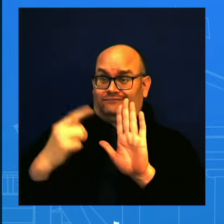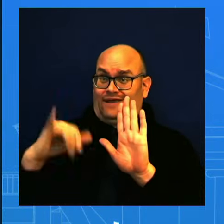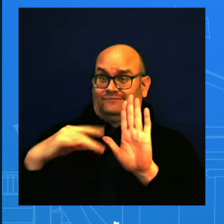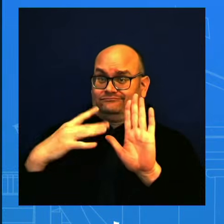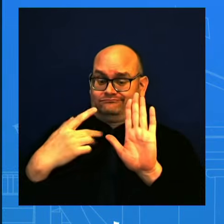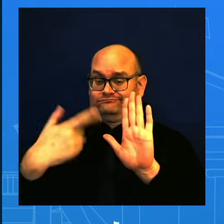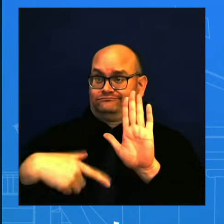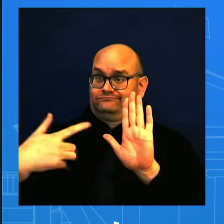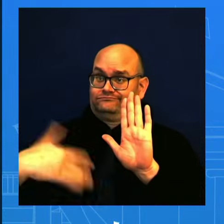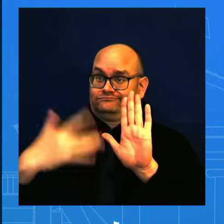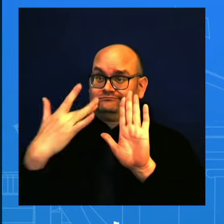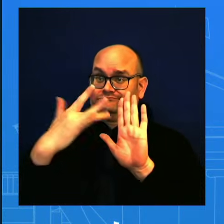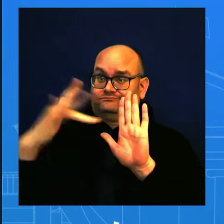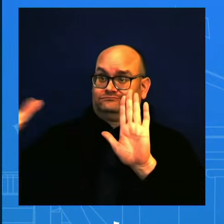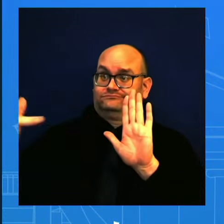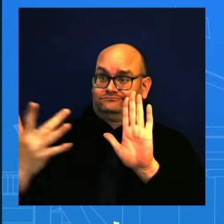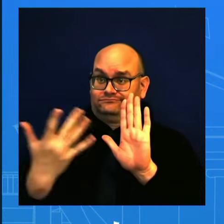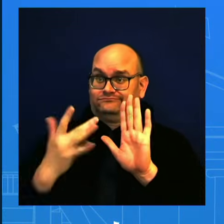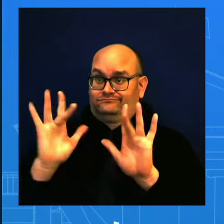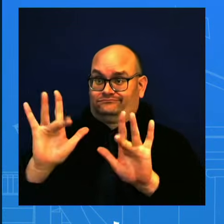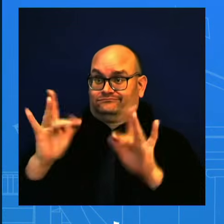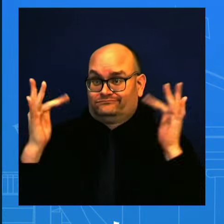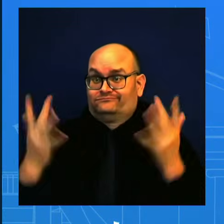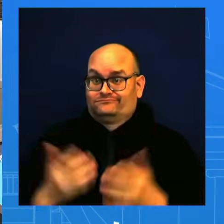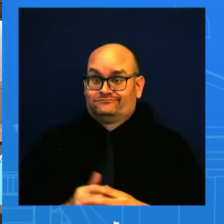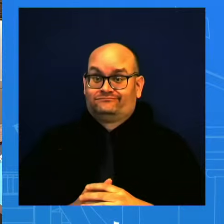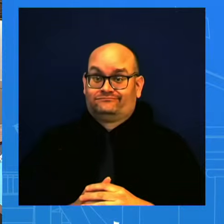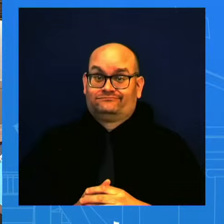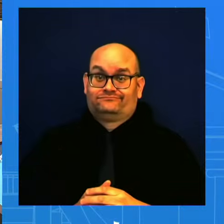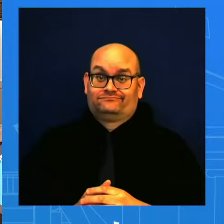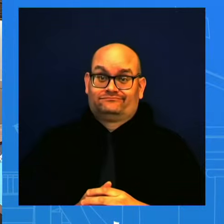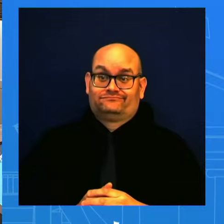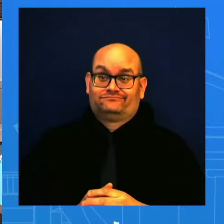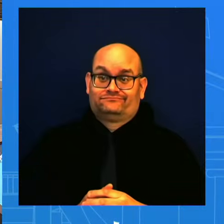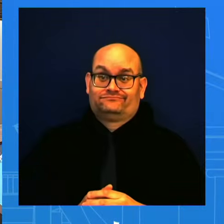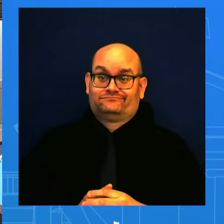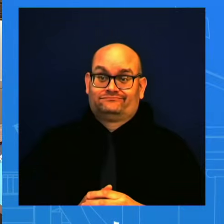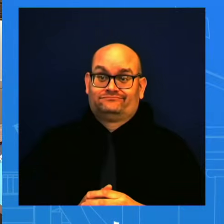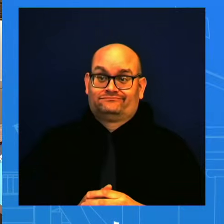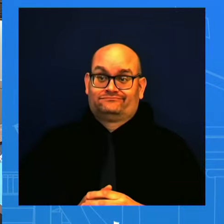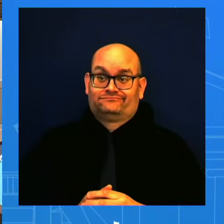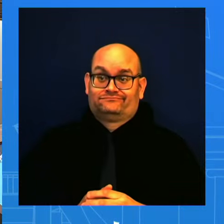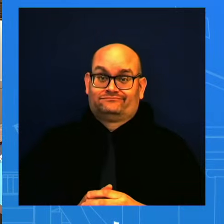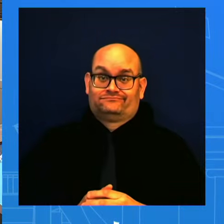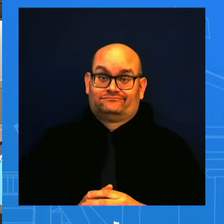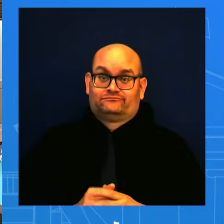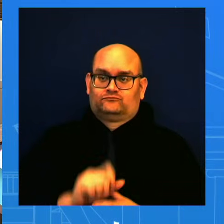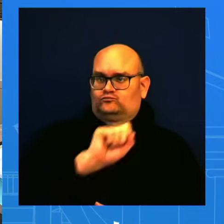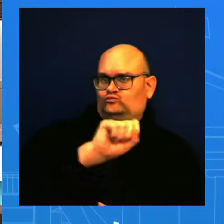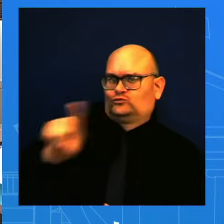in a manner and place of our choosing. And I can say the president was briefed